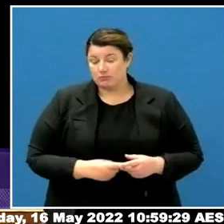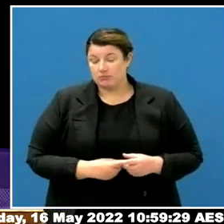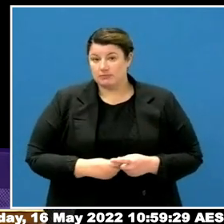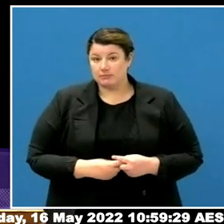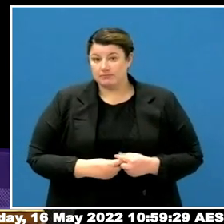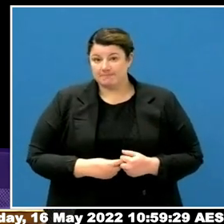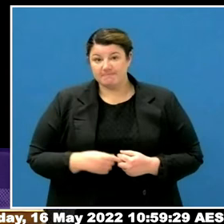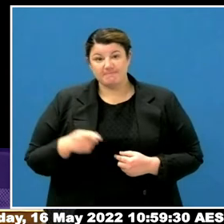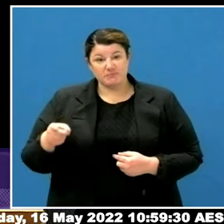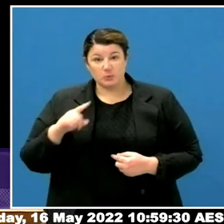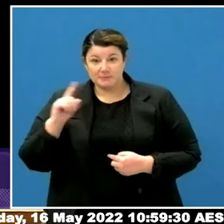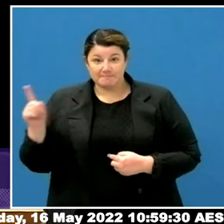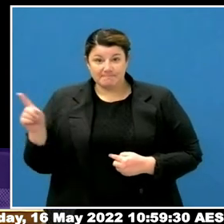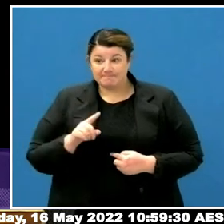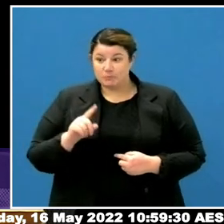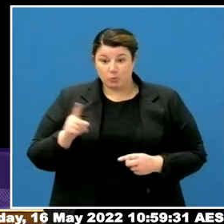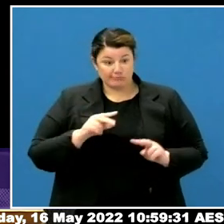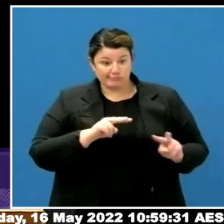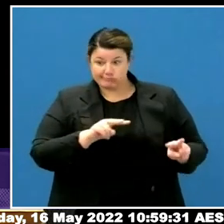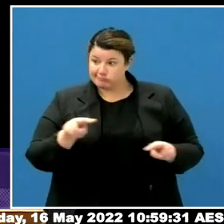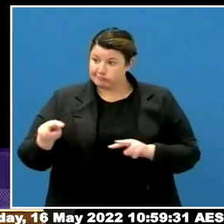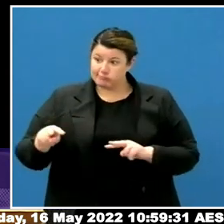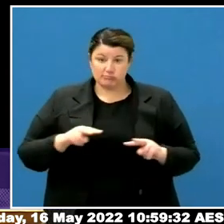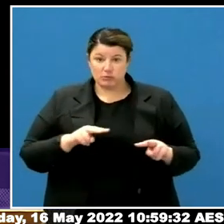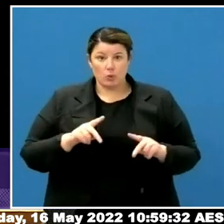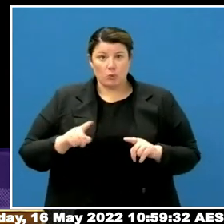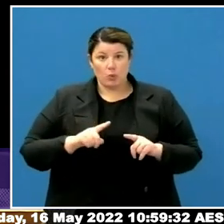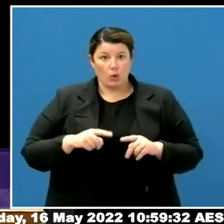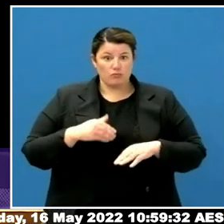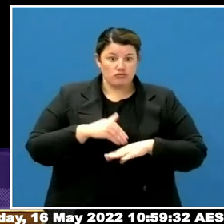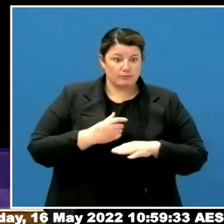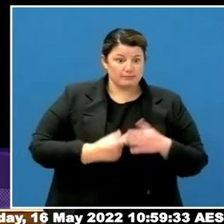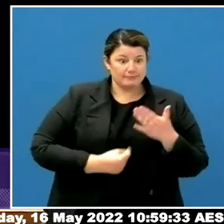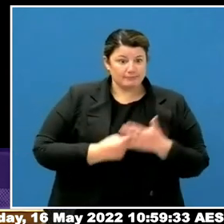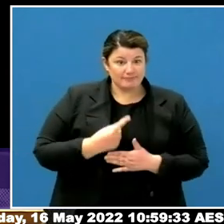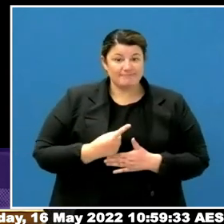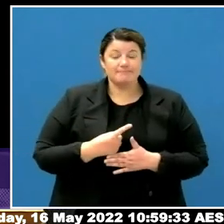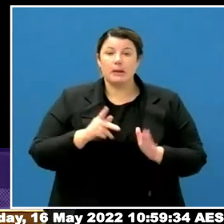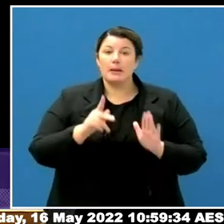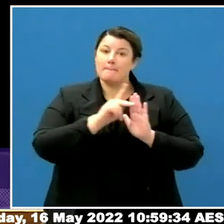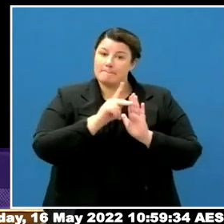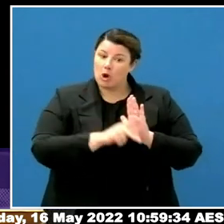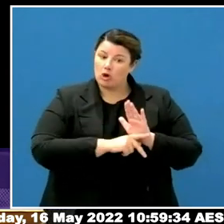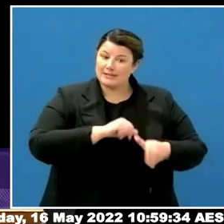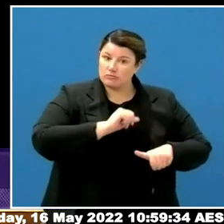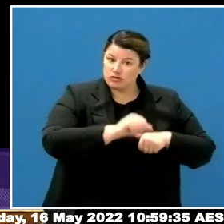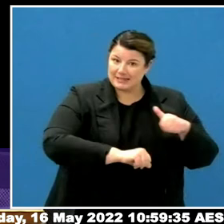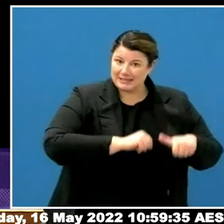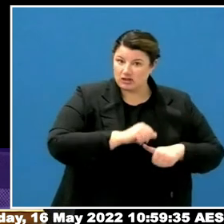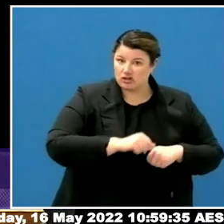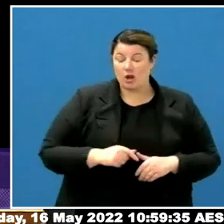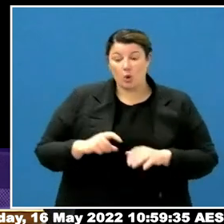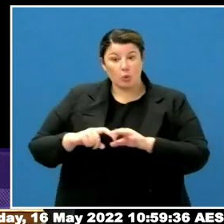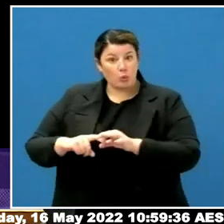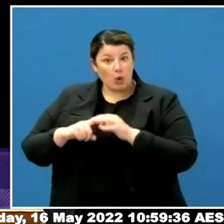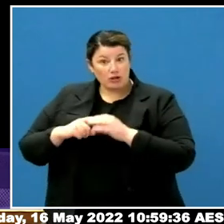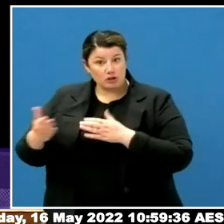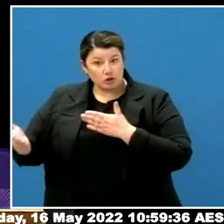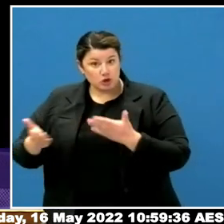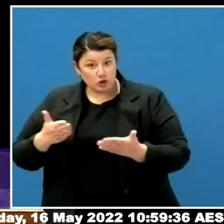requiring improvement, being policy and procedure, quality, risk, compliance and